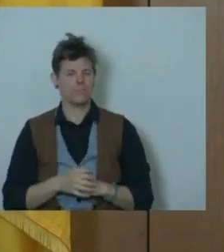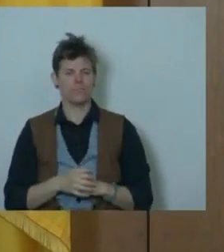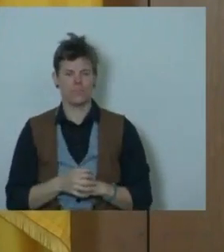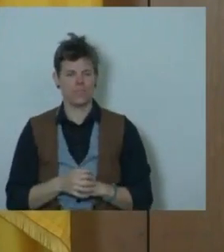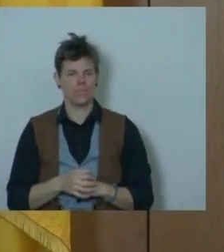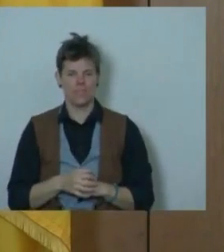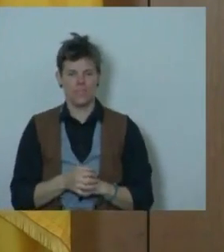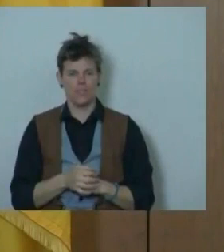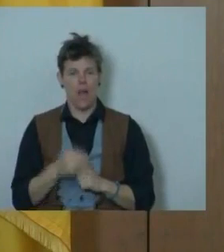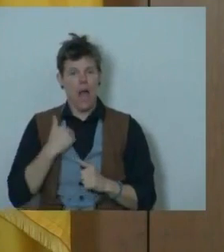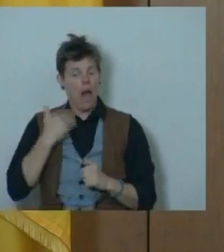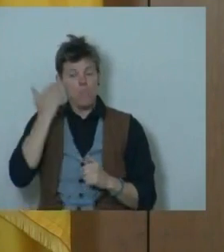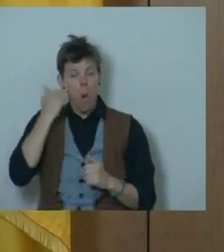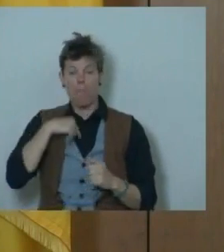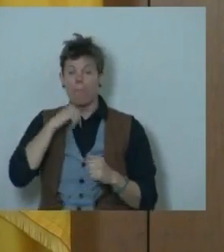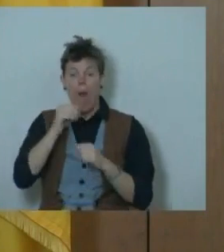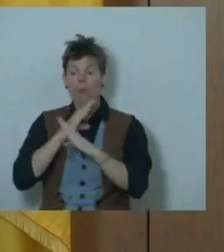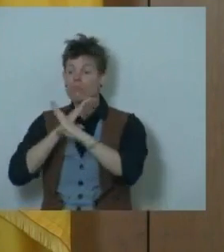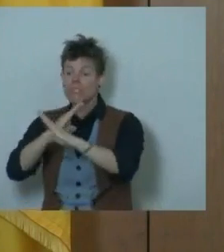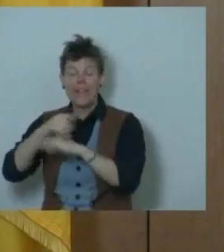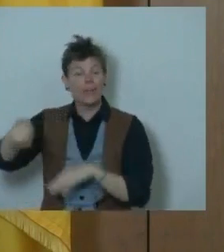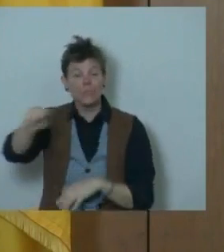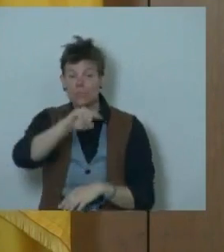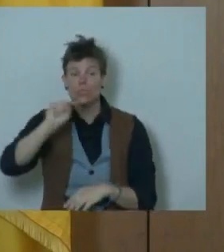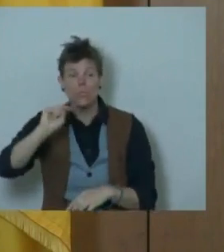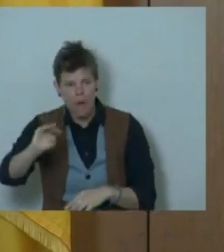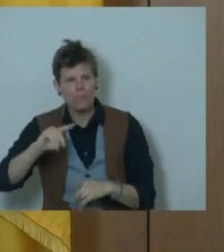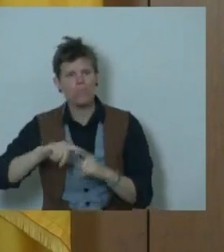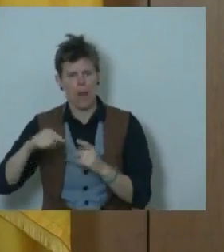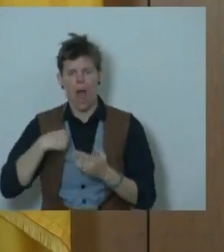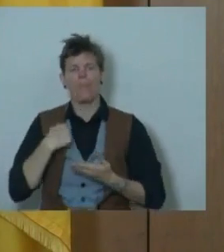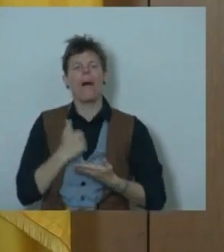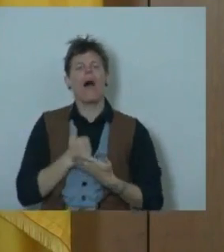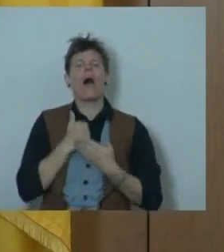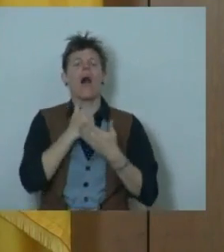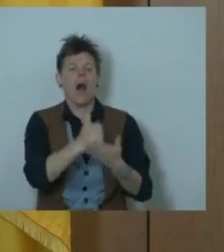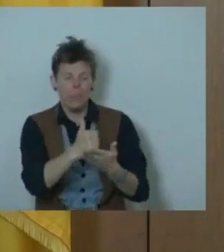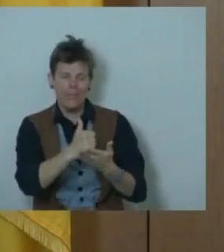IT IS A WHOLE NEW PRACTICE WE HAVE TO GET ACCUSTOMED TO.